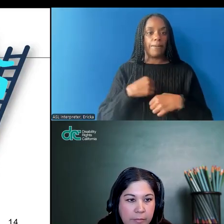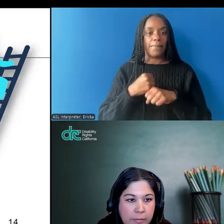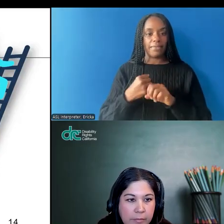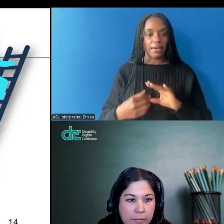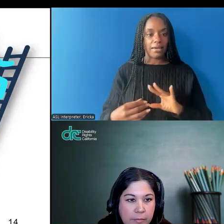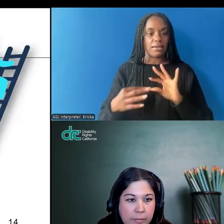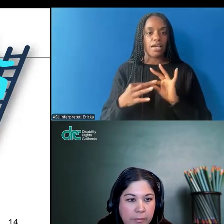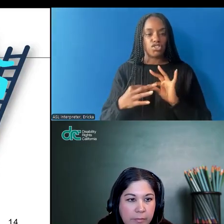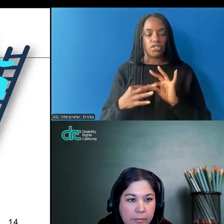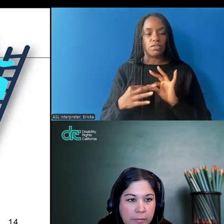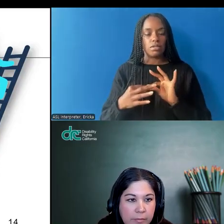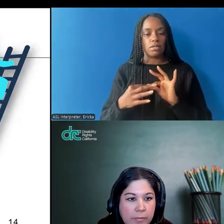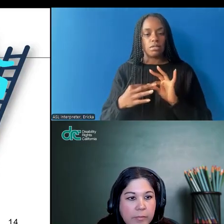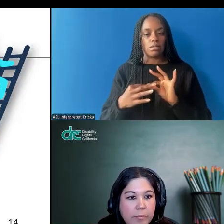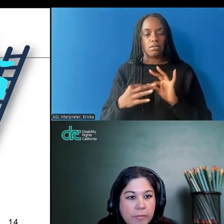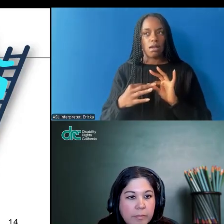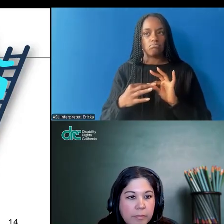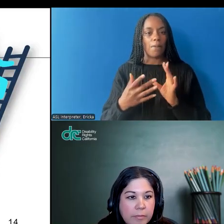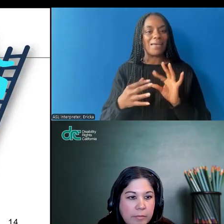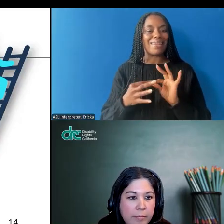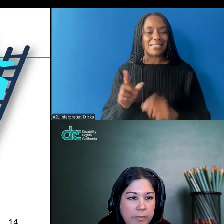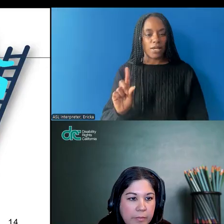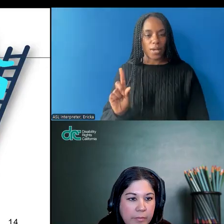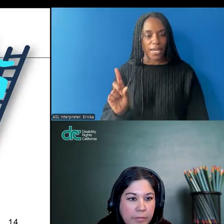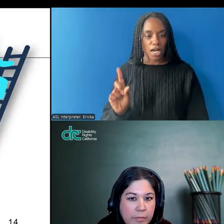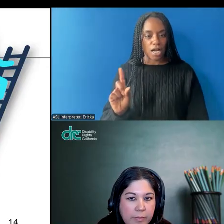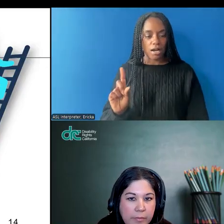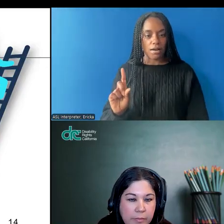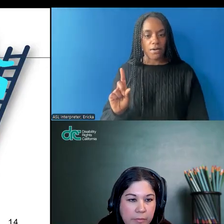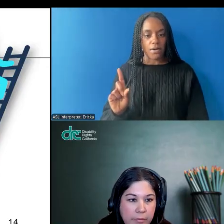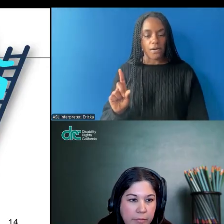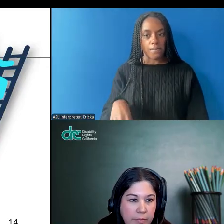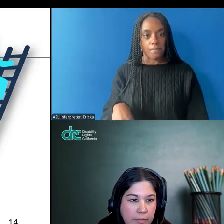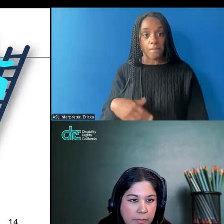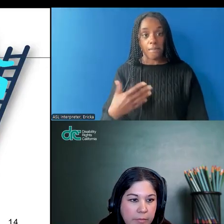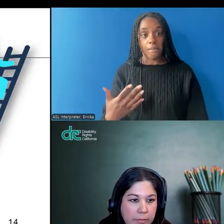where am I making that connection? Am I making that connection to